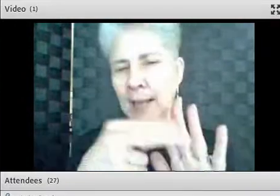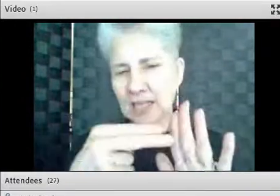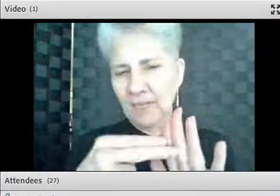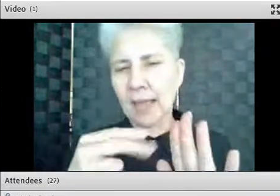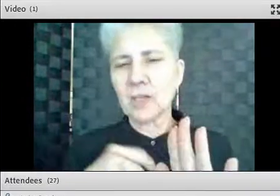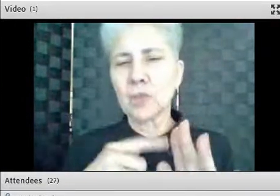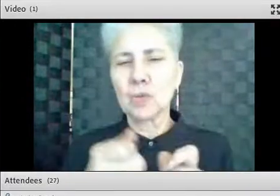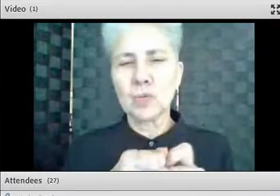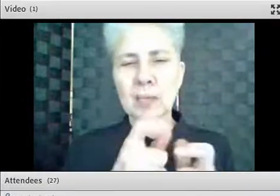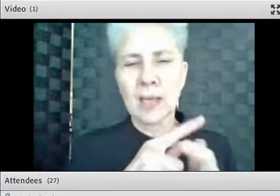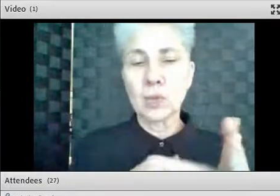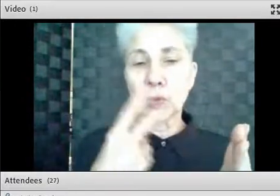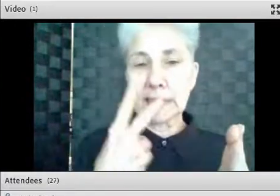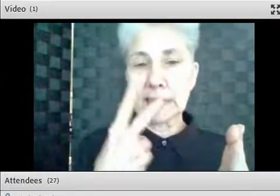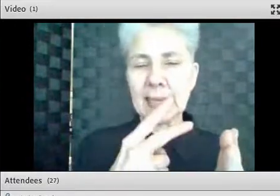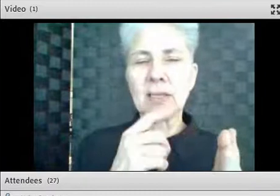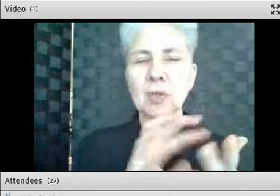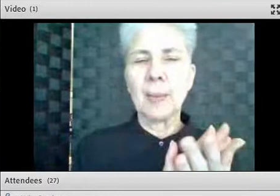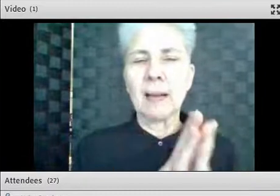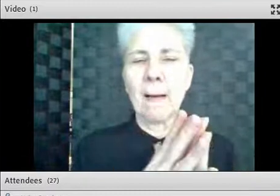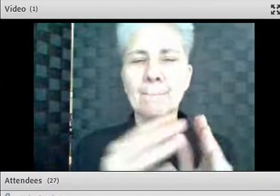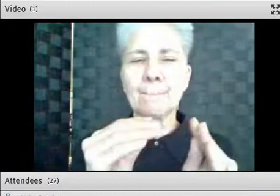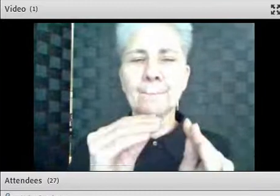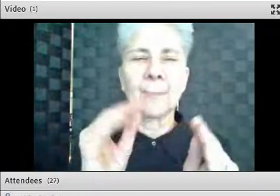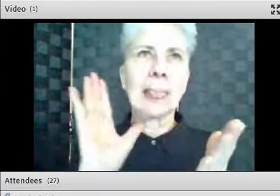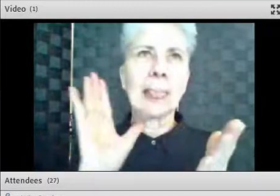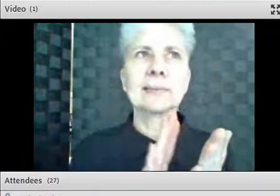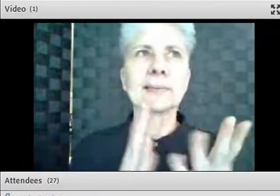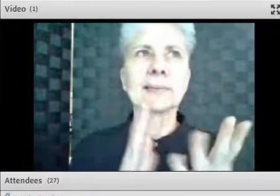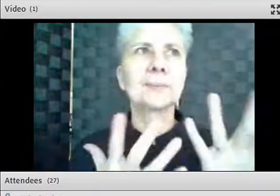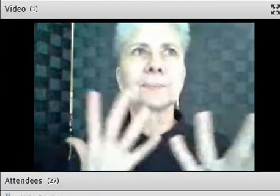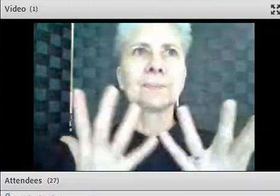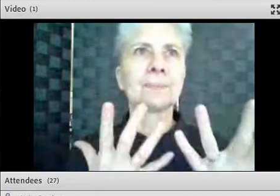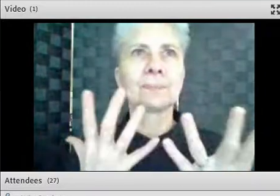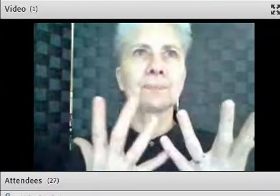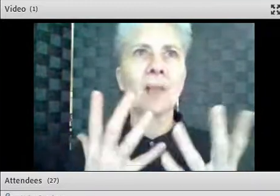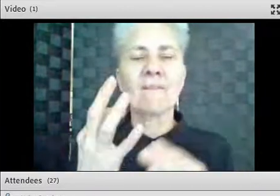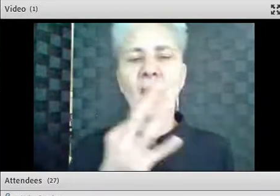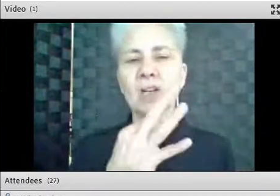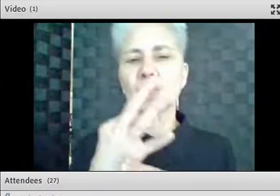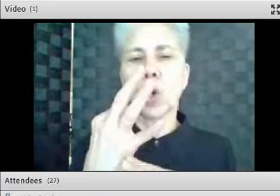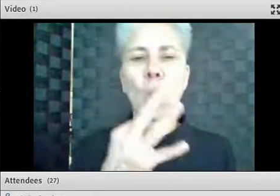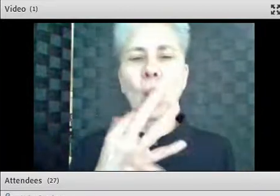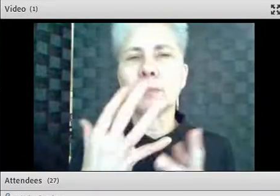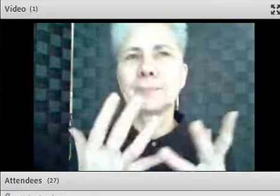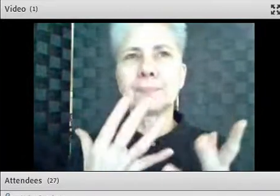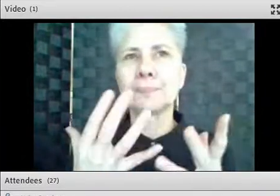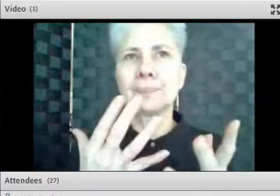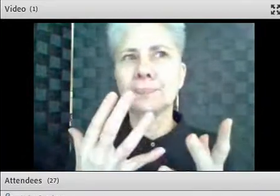what you're seeing here into just kind of a more -- like, less, you know, functional,